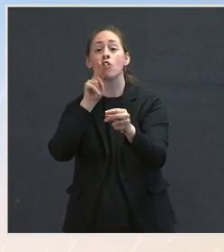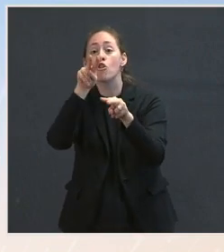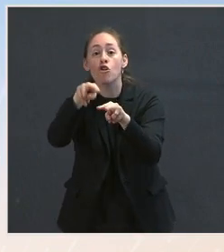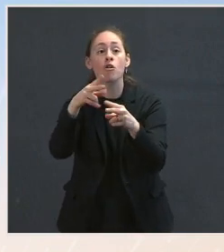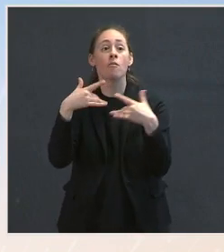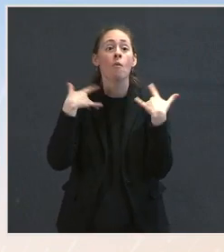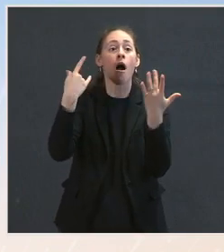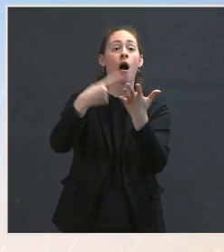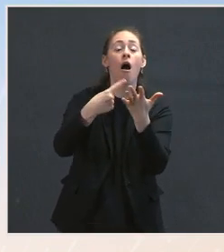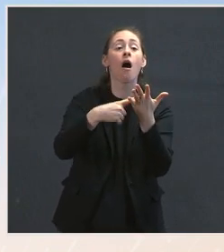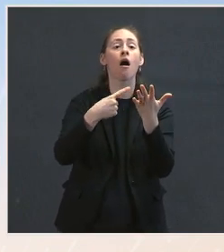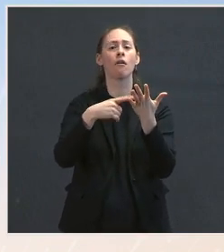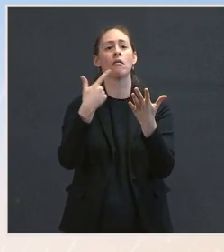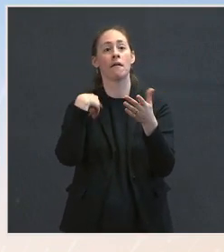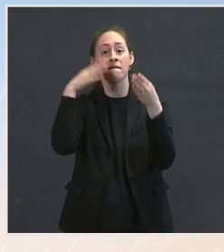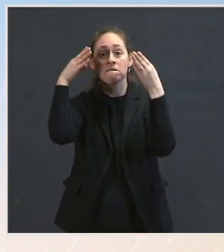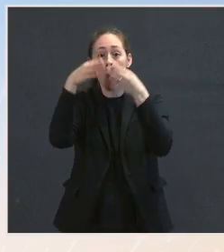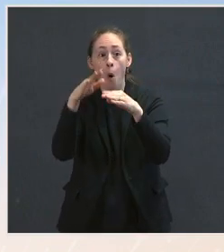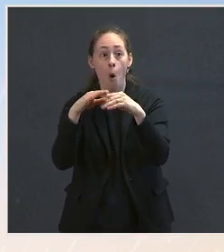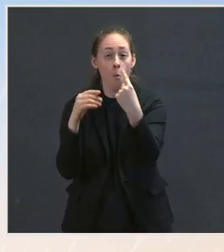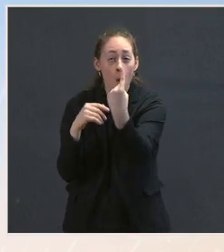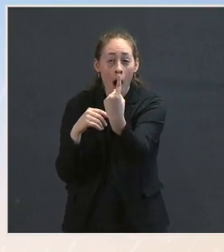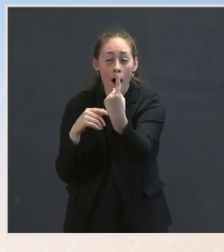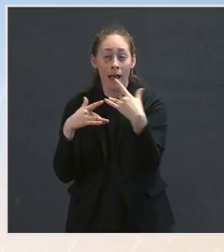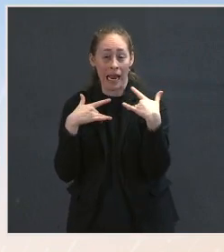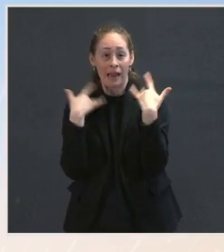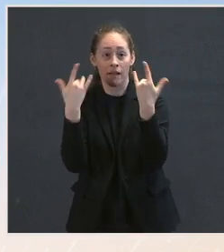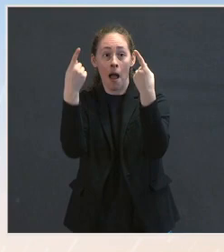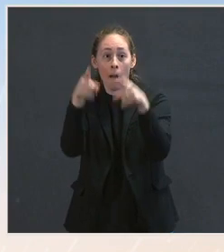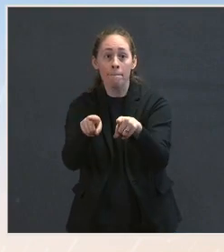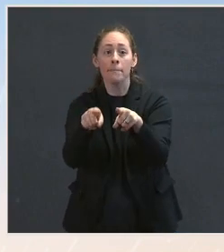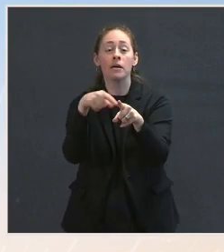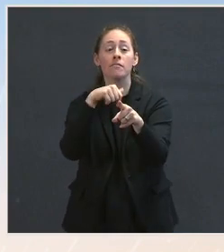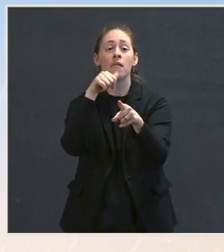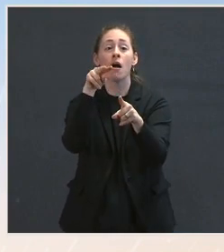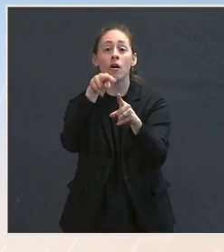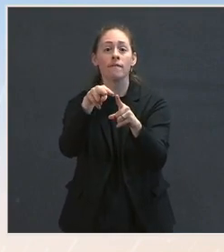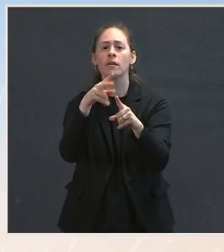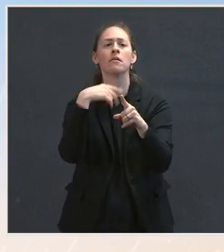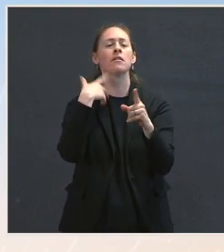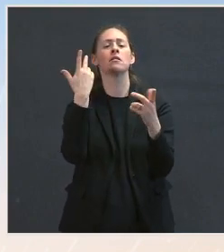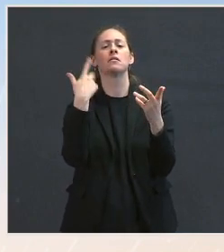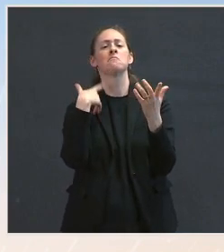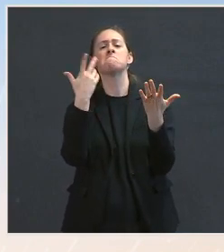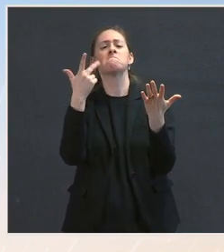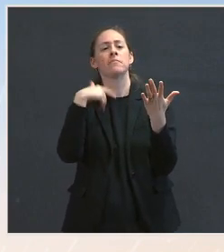or through a political lens. So I'm not going to be able to offer for you a day-by-day or week-by-week assessment.